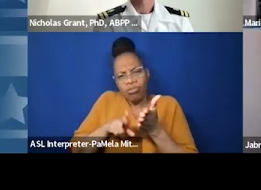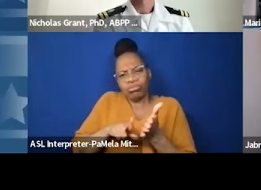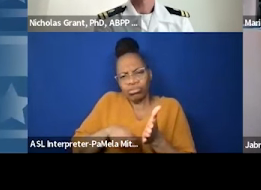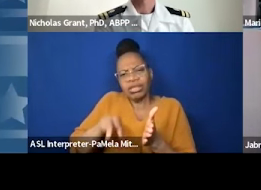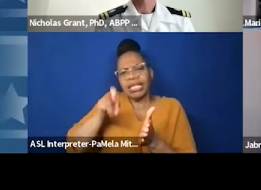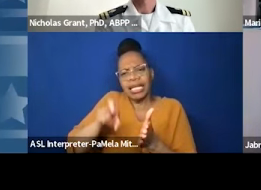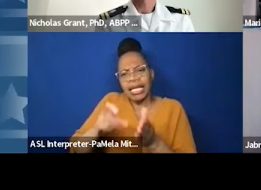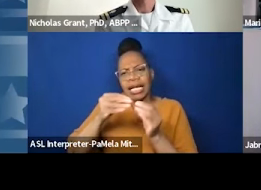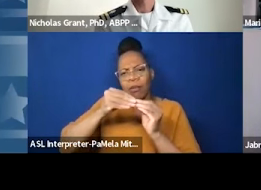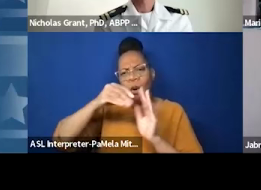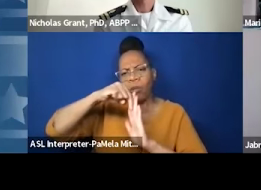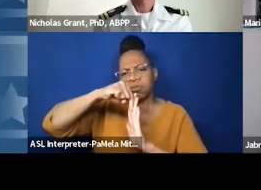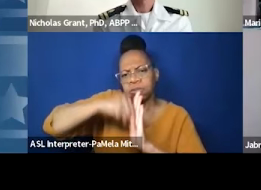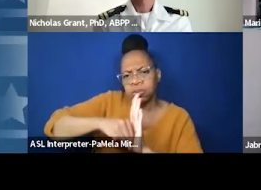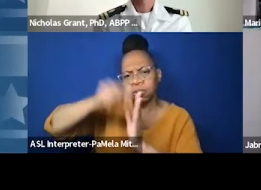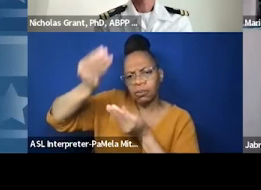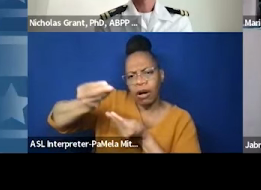and more research is needed to tell us about this.